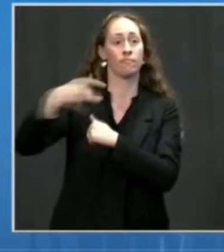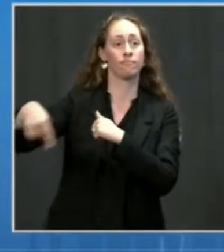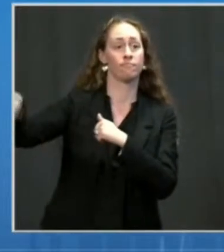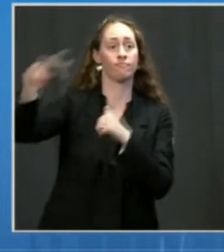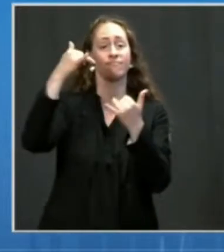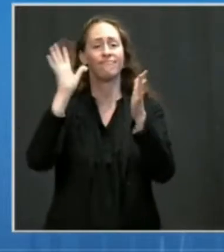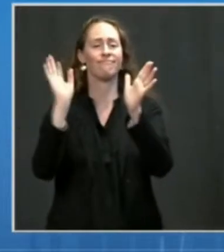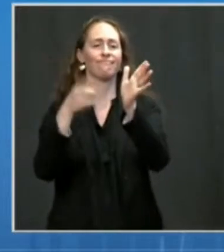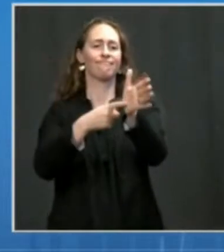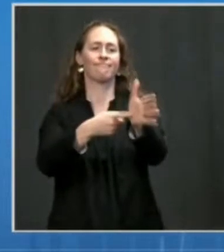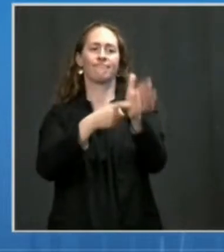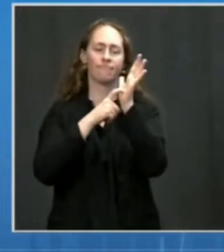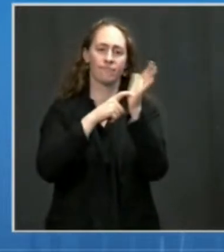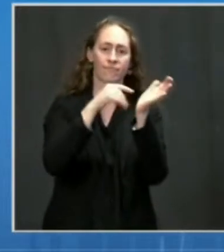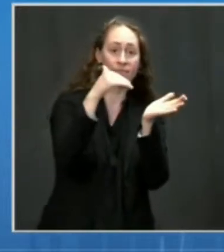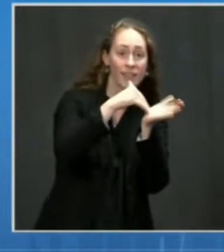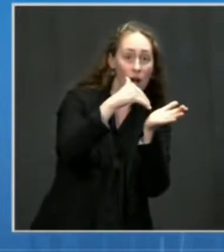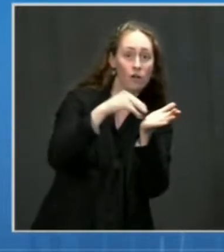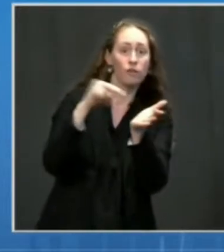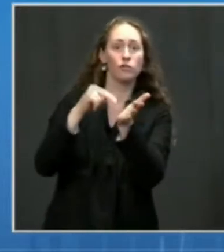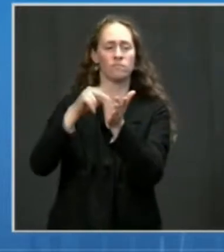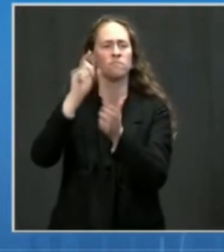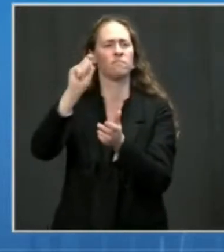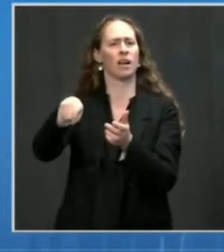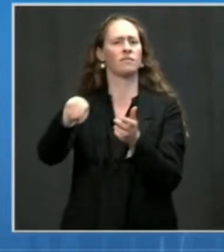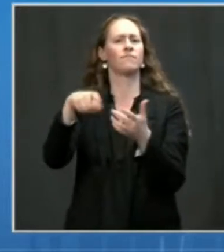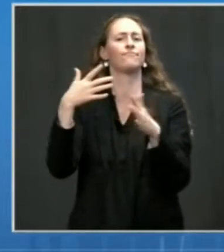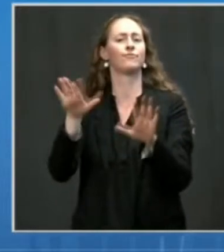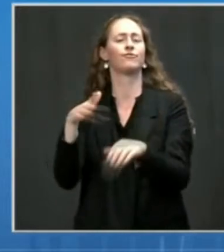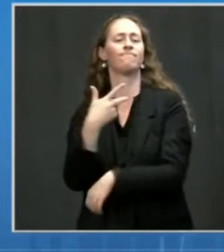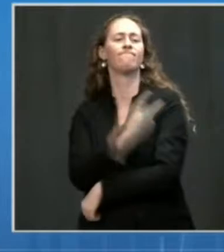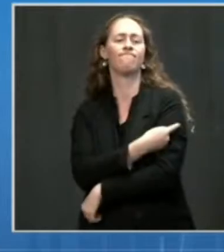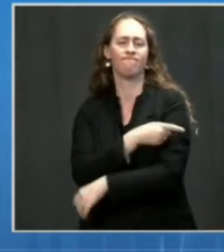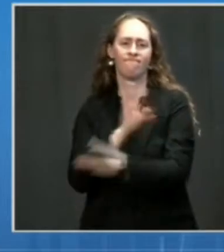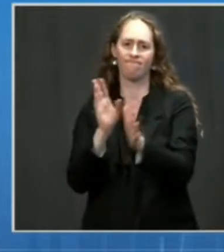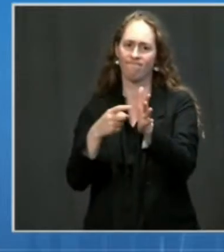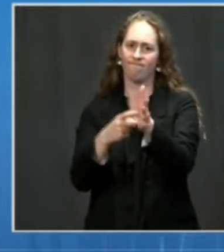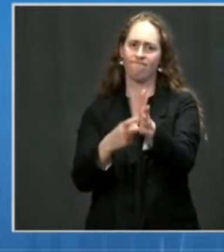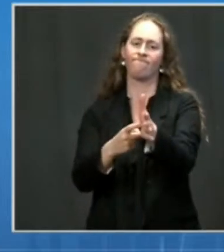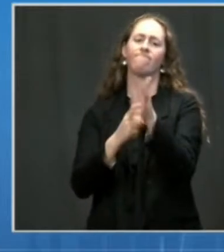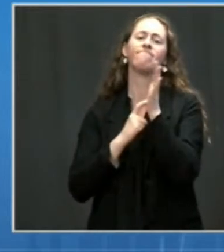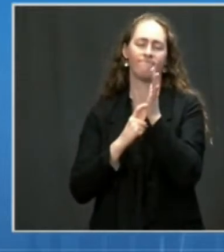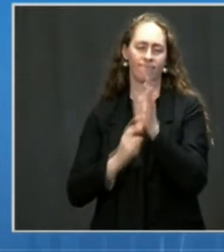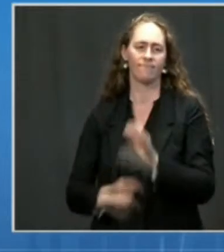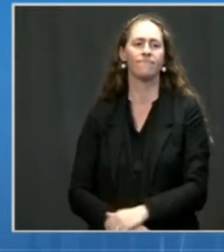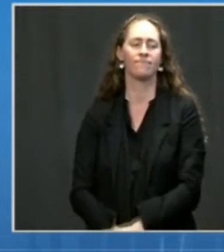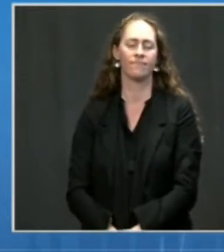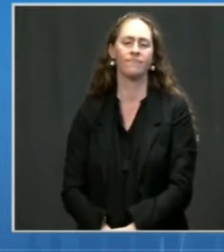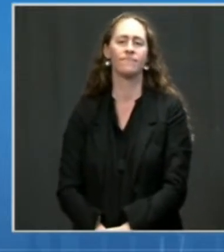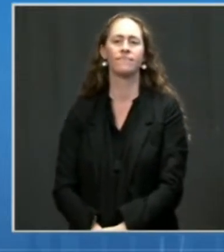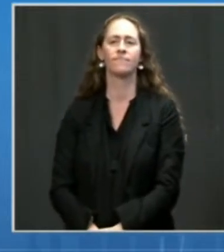LAST WEEK, THE DEPARTMENT OF VETERAN AFFAIRS ANNOUNCED IT WILL REQUIRE DOCTORS AND NURSES